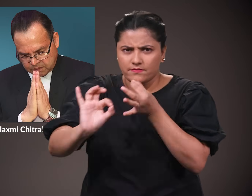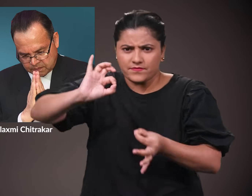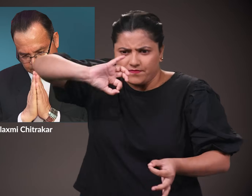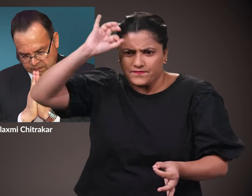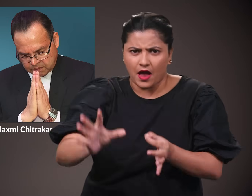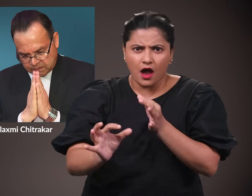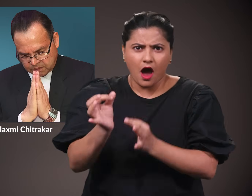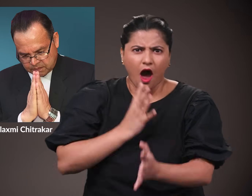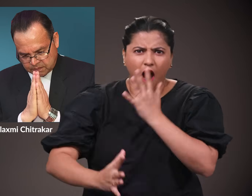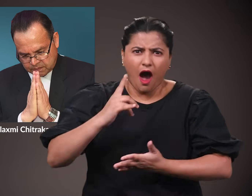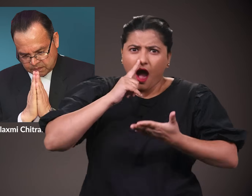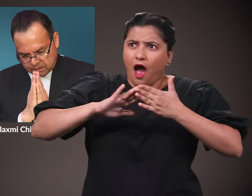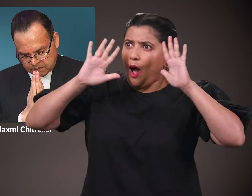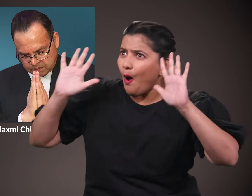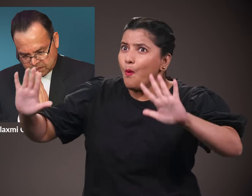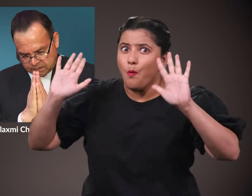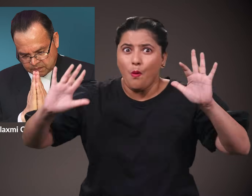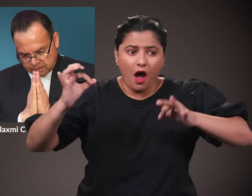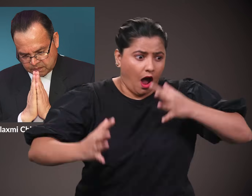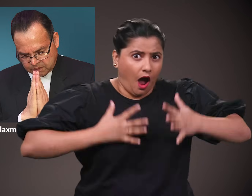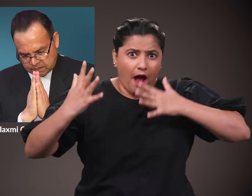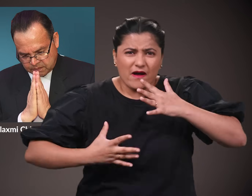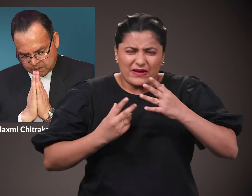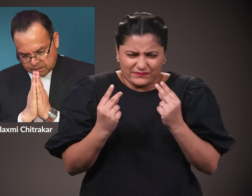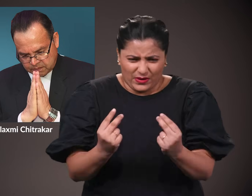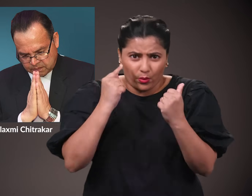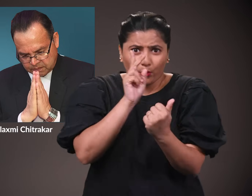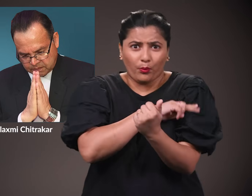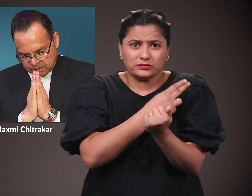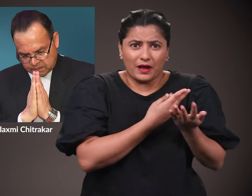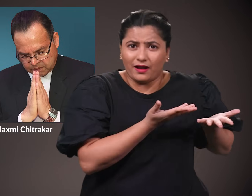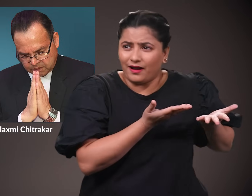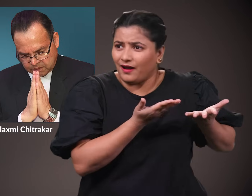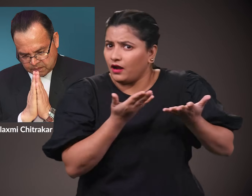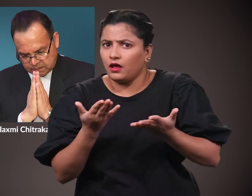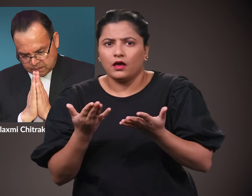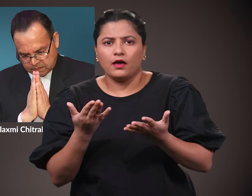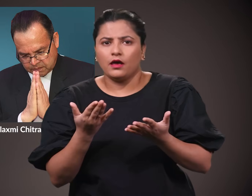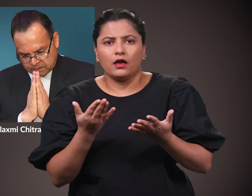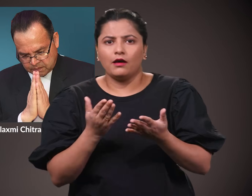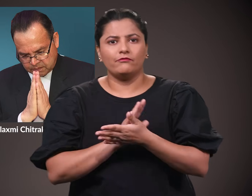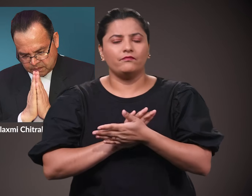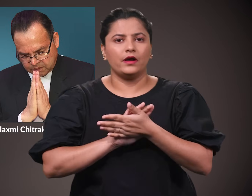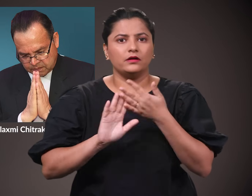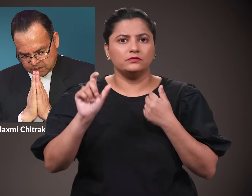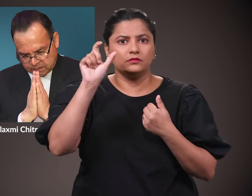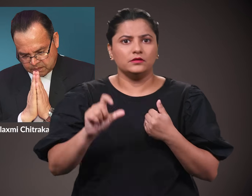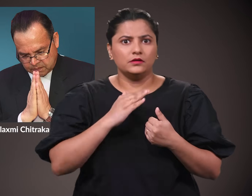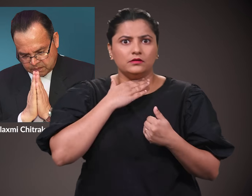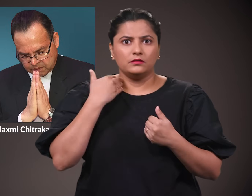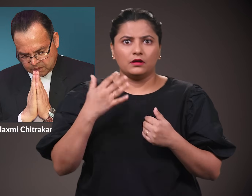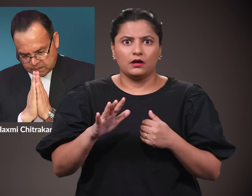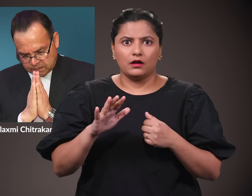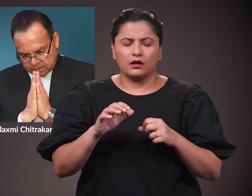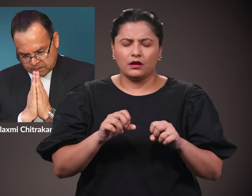were torched and the wife died from burn injuries while being treated in the hospital.